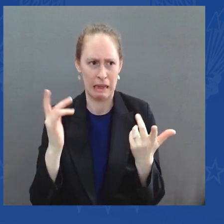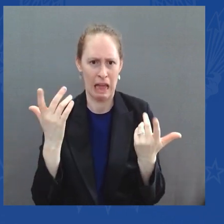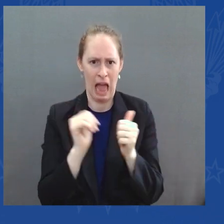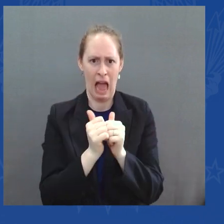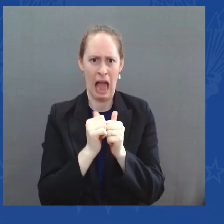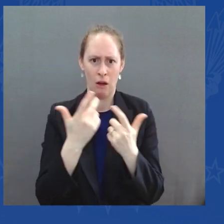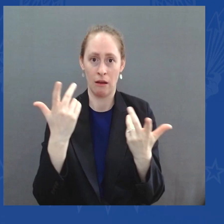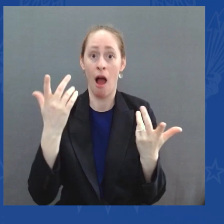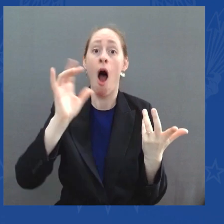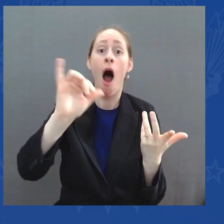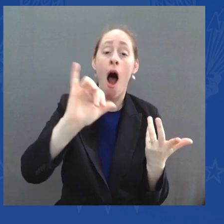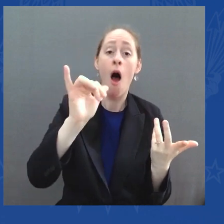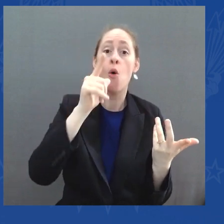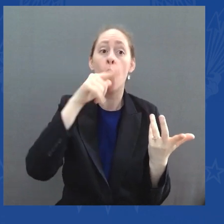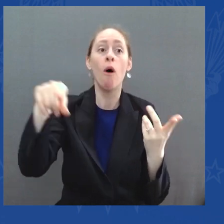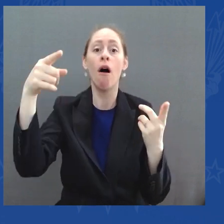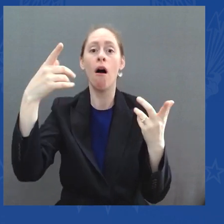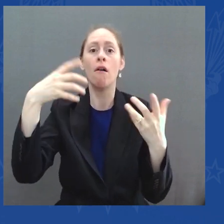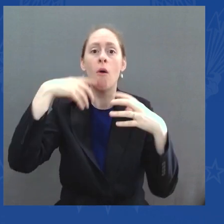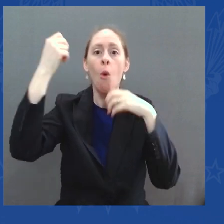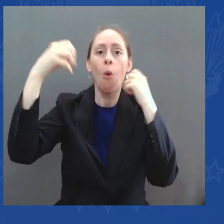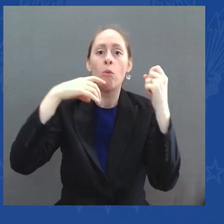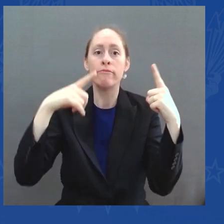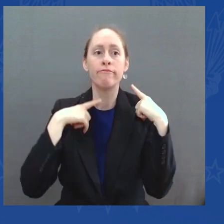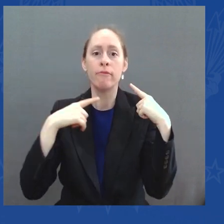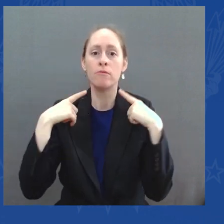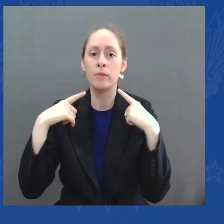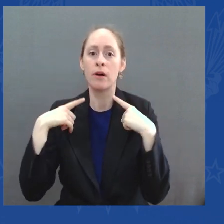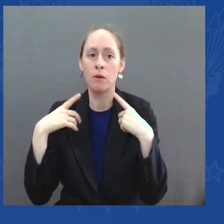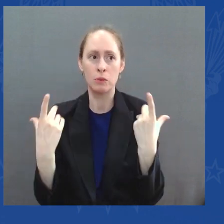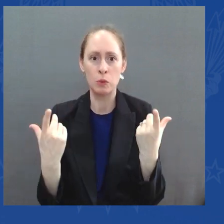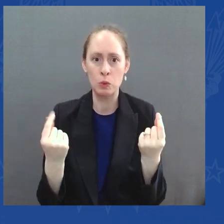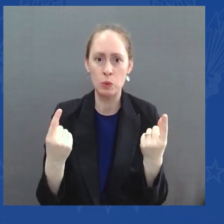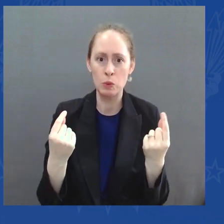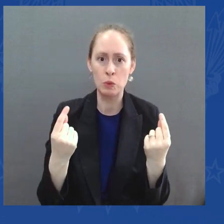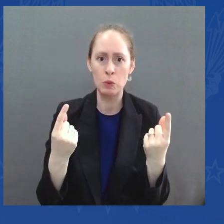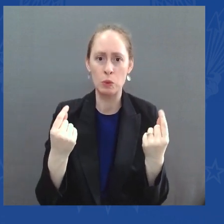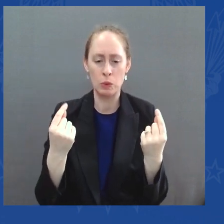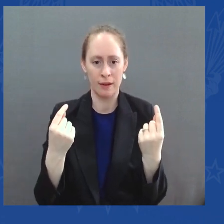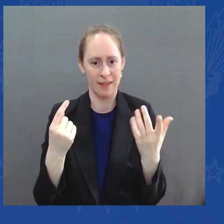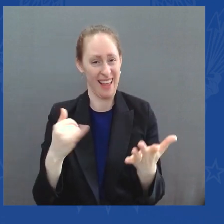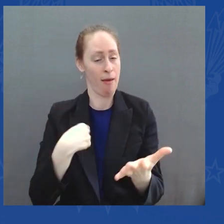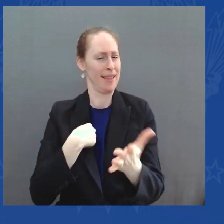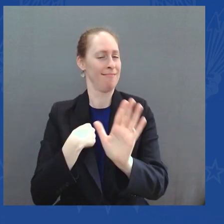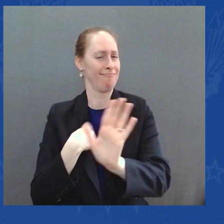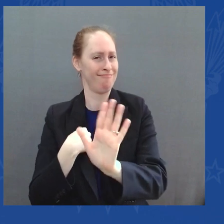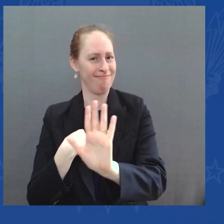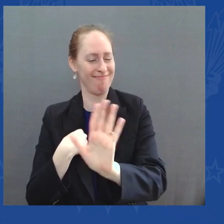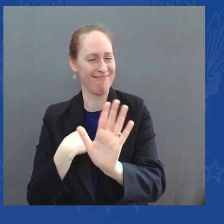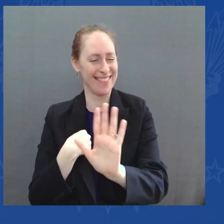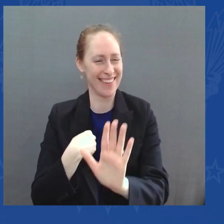I used to drive a truck; it's a long story. Anyway. It's getting har- -- and I thought I was going to get to drive one of these suckers today,